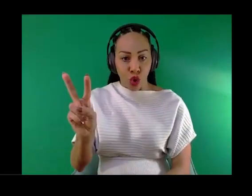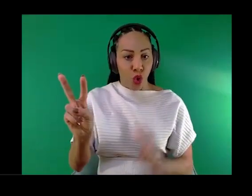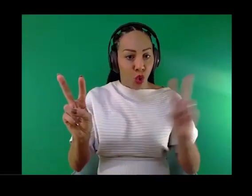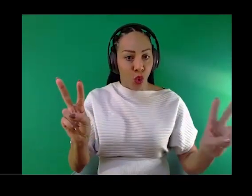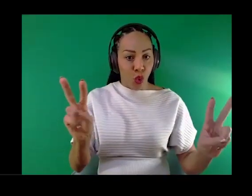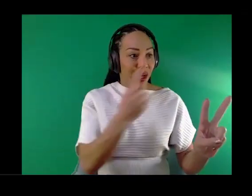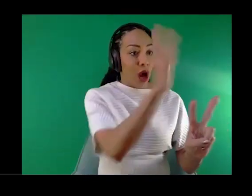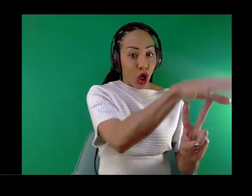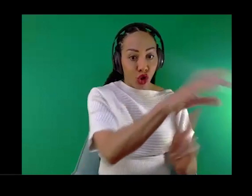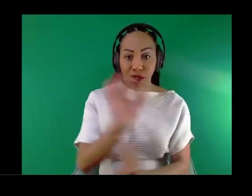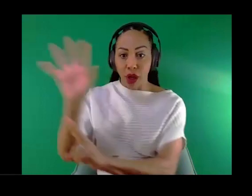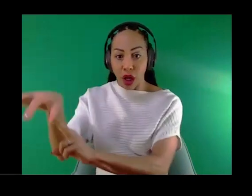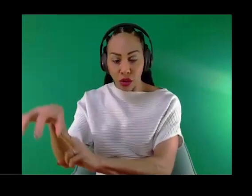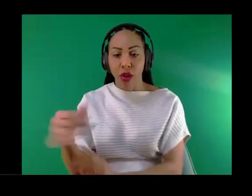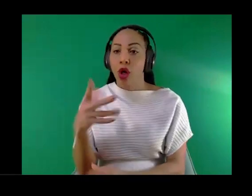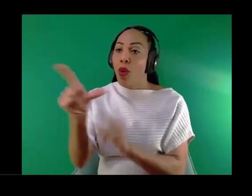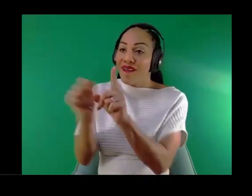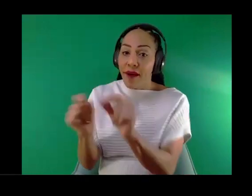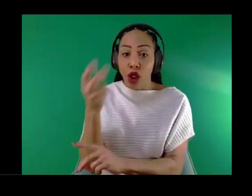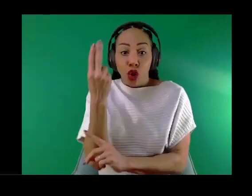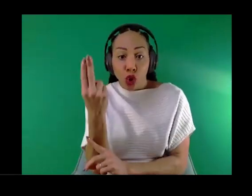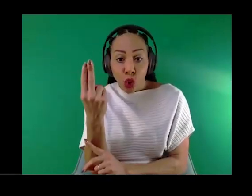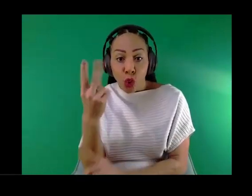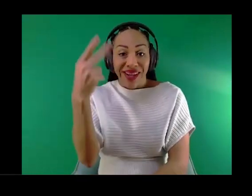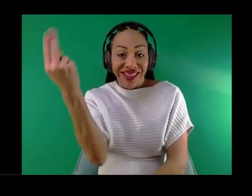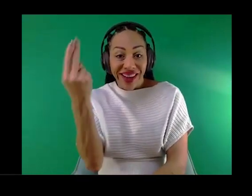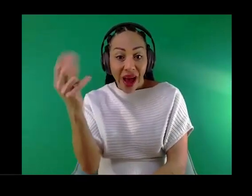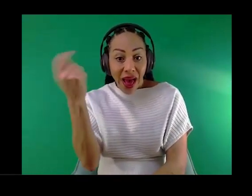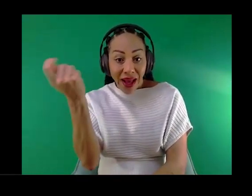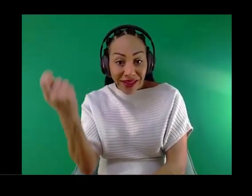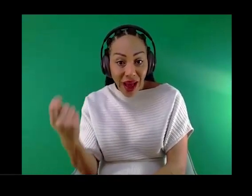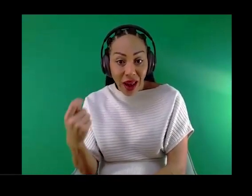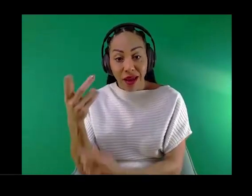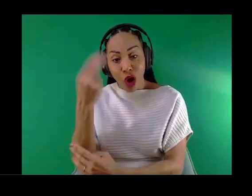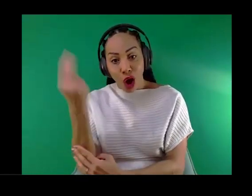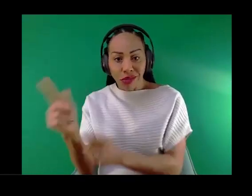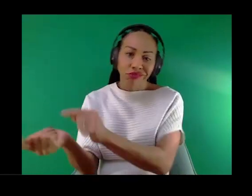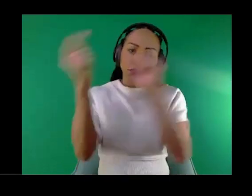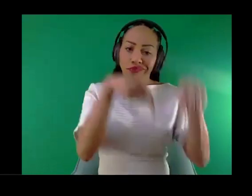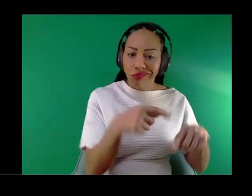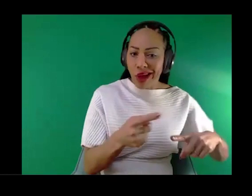inviting two Italian artists to come to England to have a host organisation in England and two